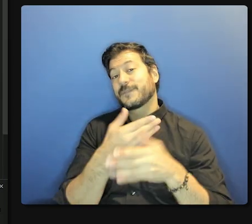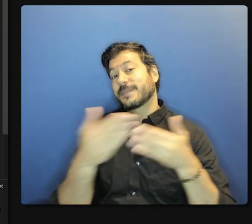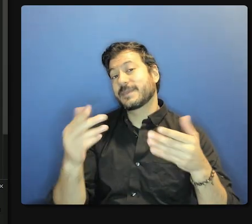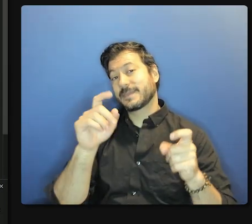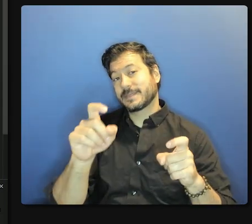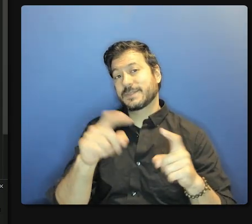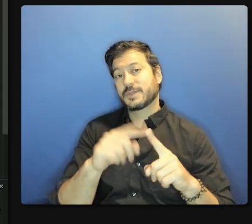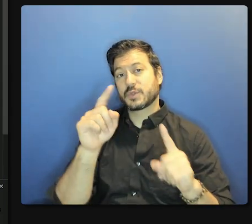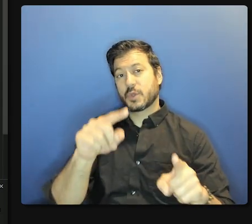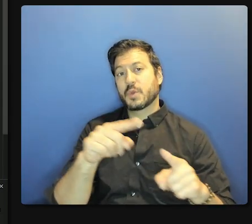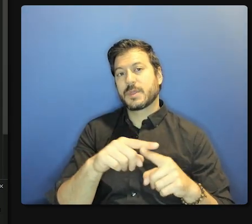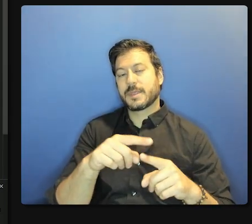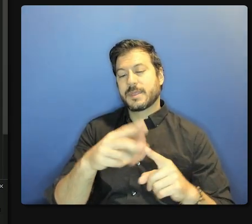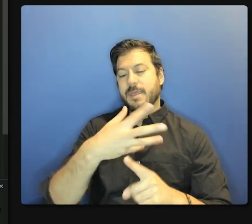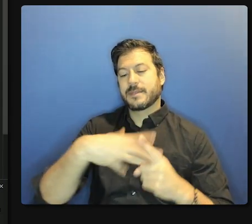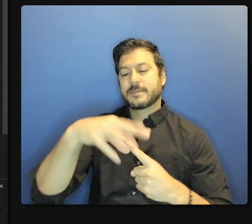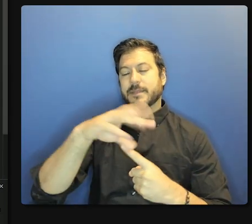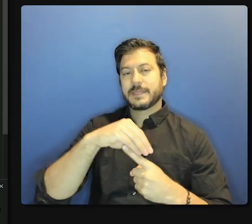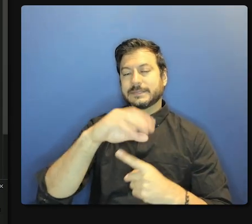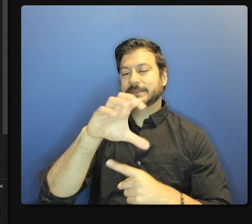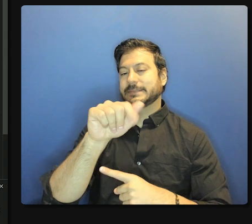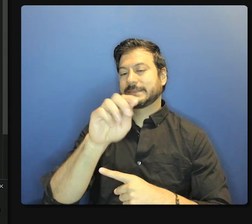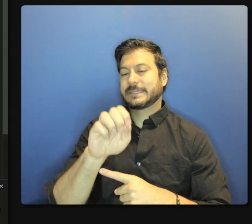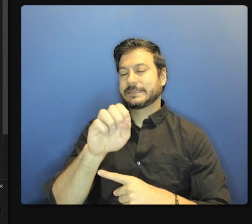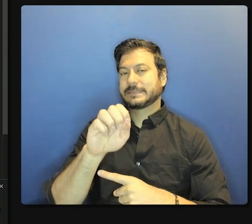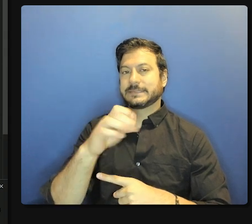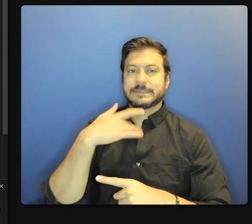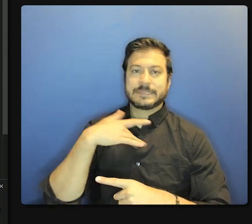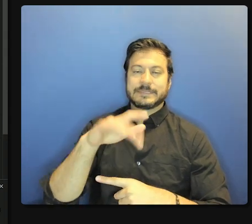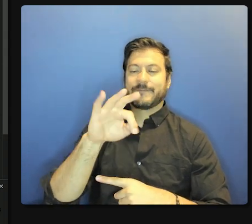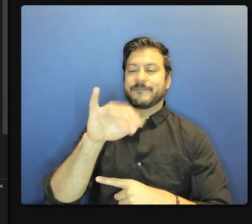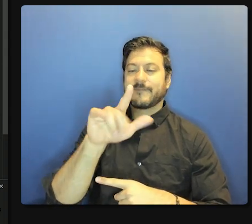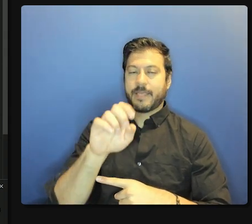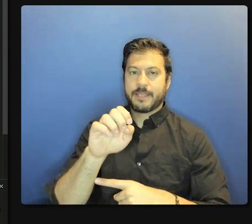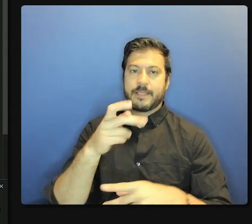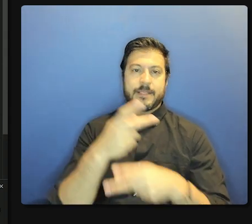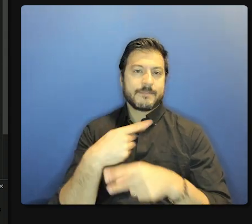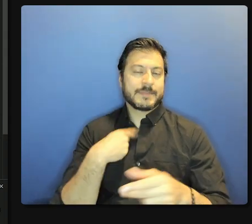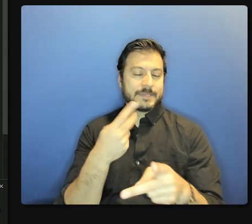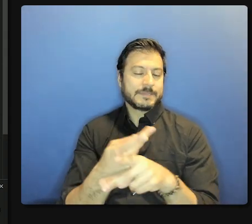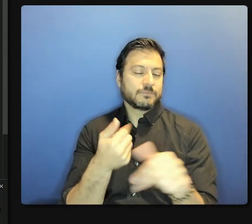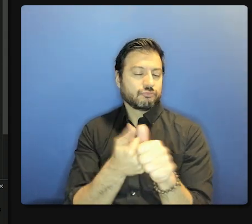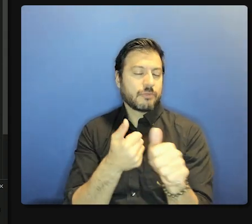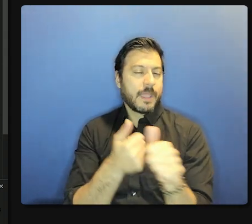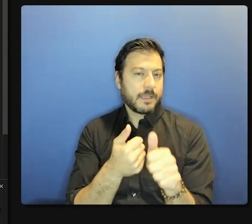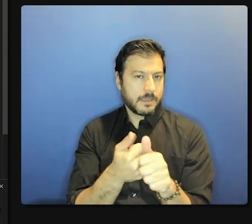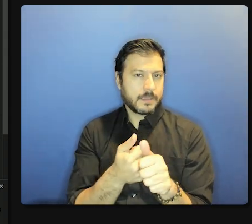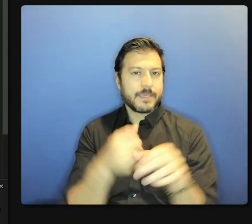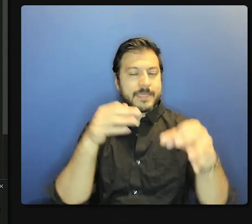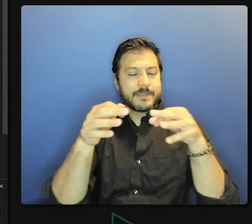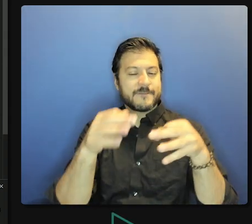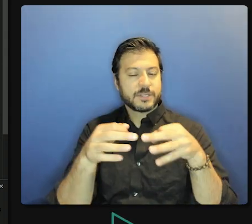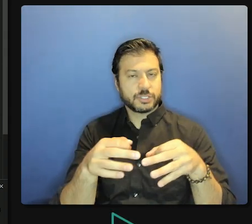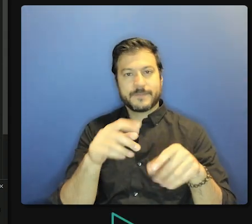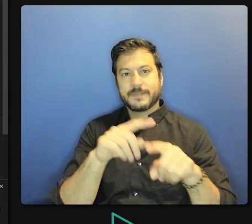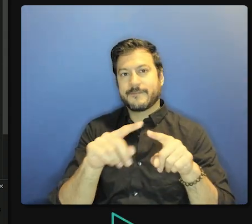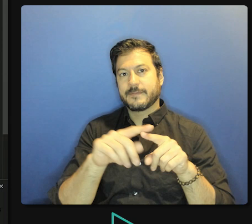The first thing I need to do is go to Context at JSON file. It keeps track and contains the definitions